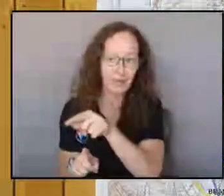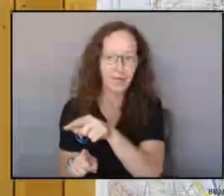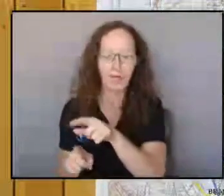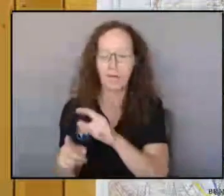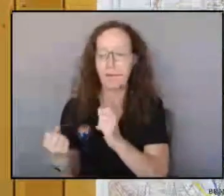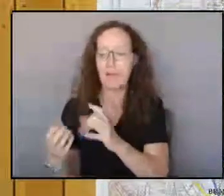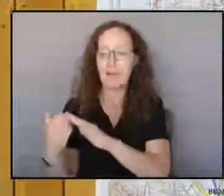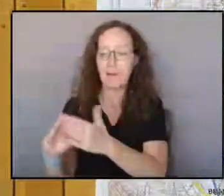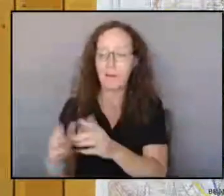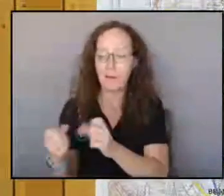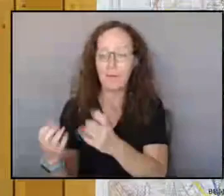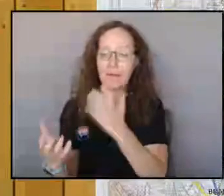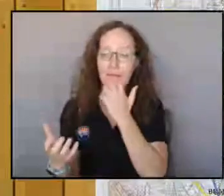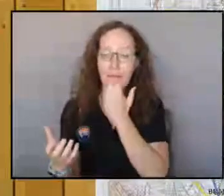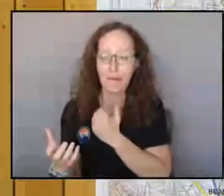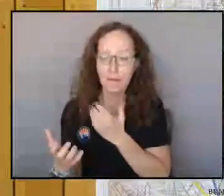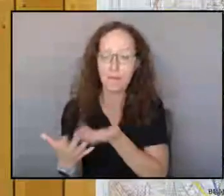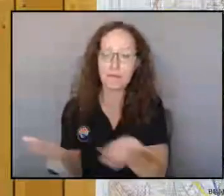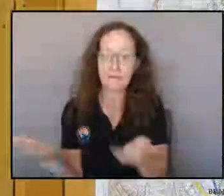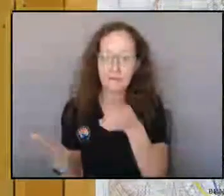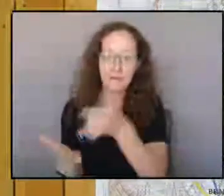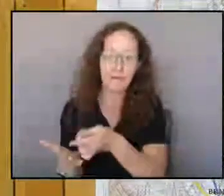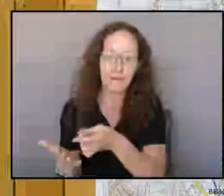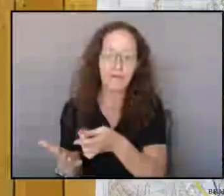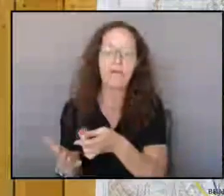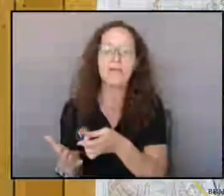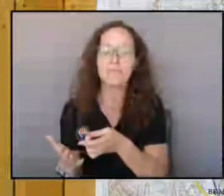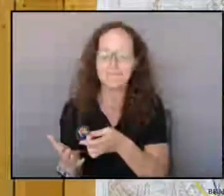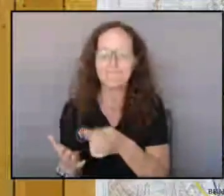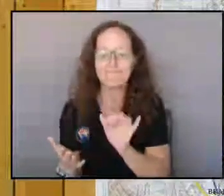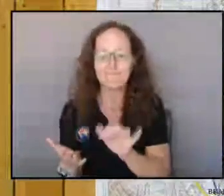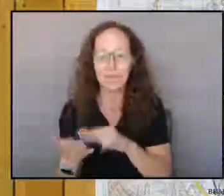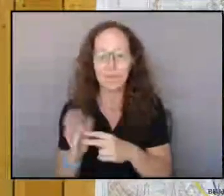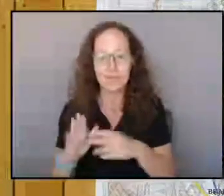WE ARE NOT GOING TO ABANDON OUR PRIMARY UNTIL SUCH TIME